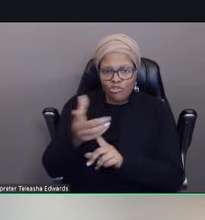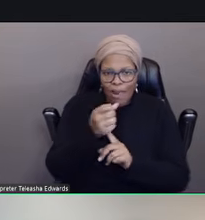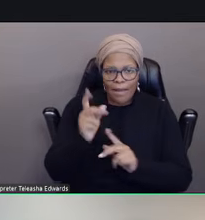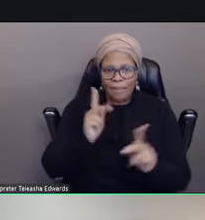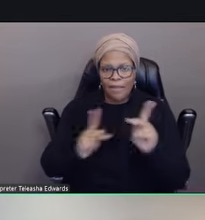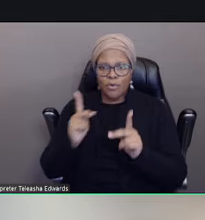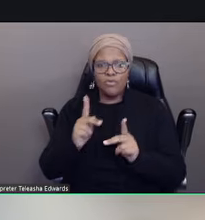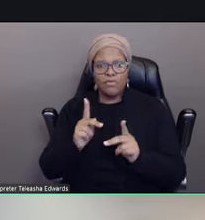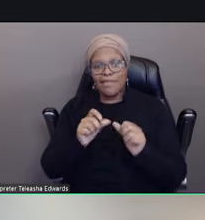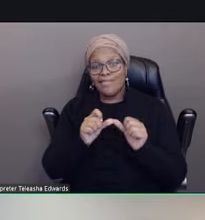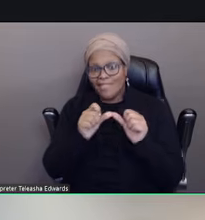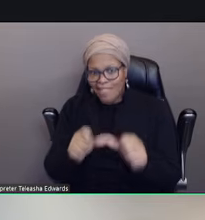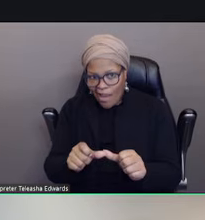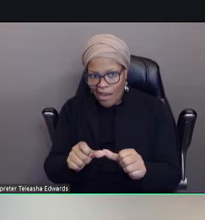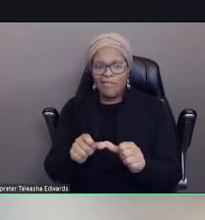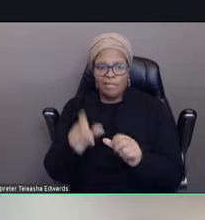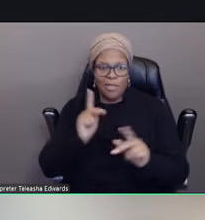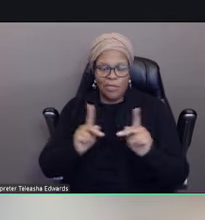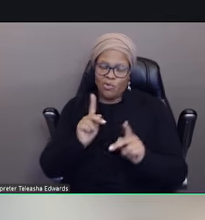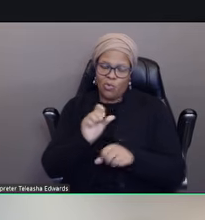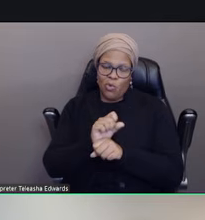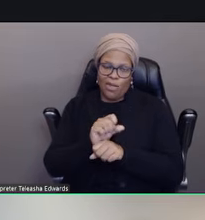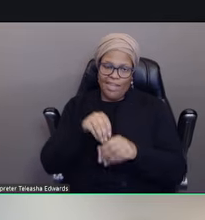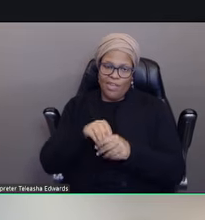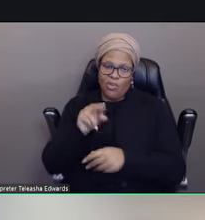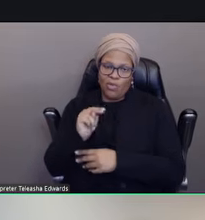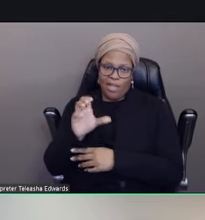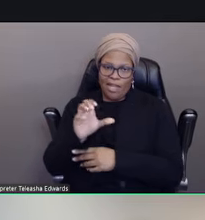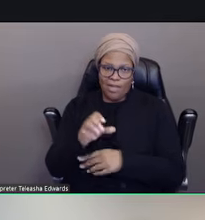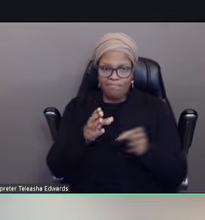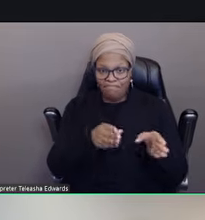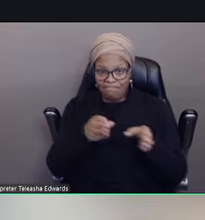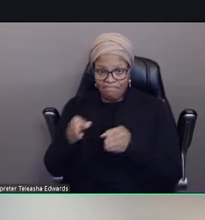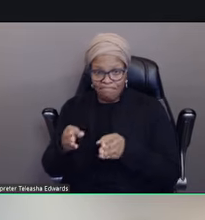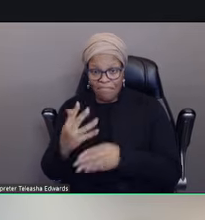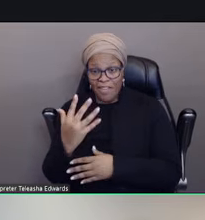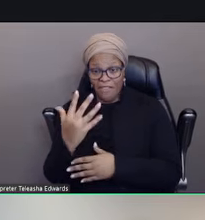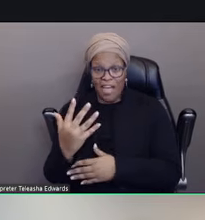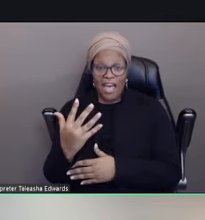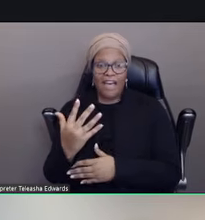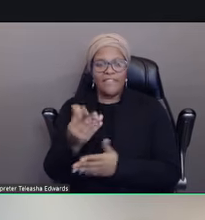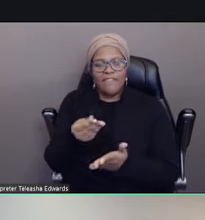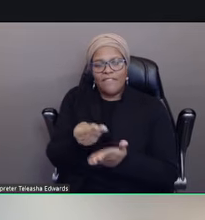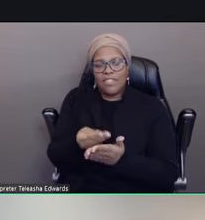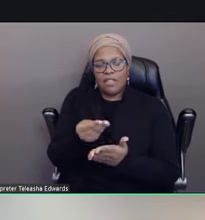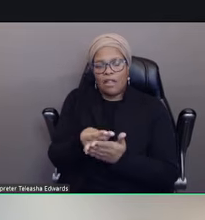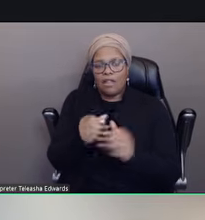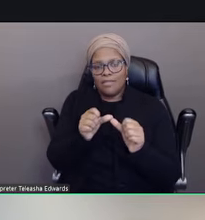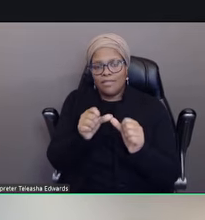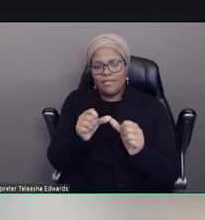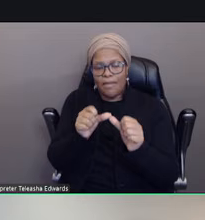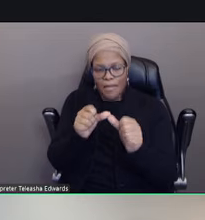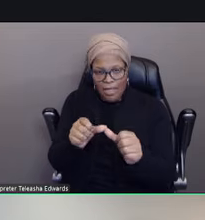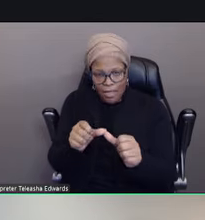our initiative four. Initiative five is focused on fiscal sustainability and building those